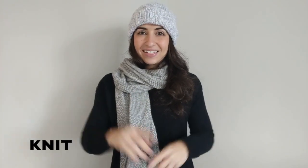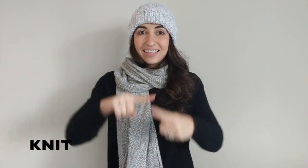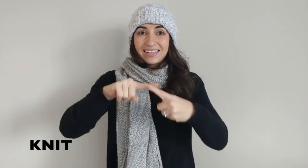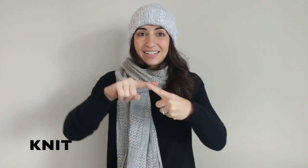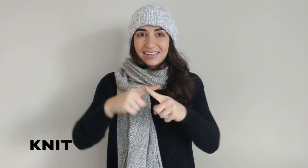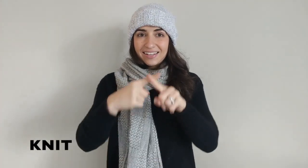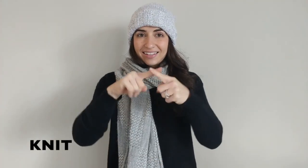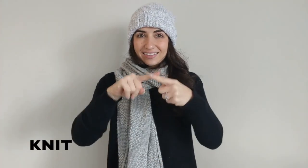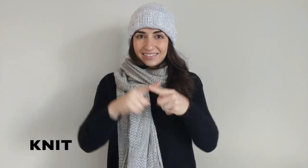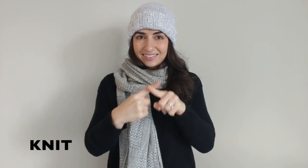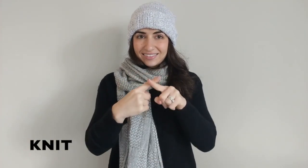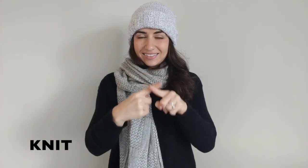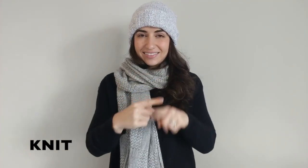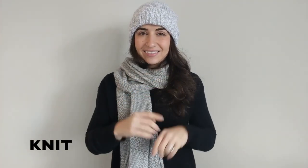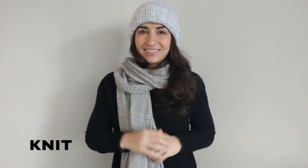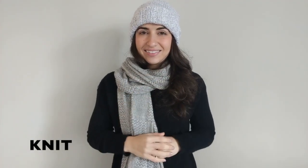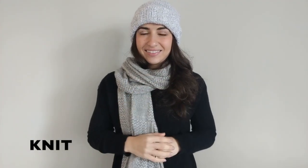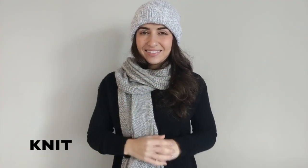KNIT